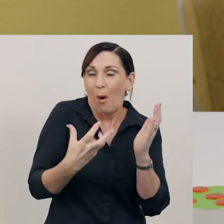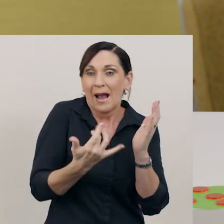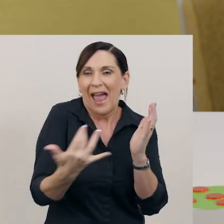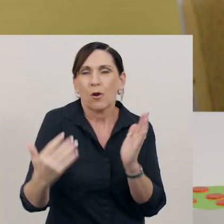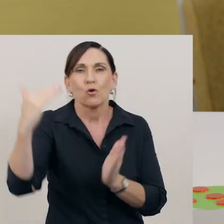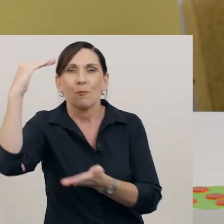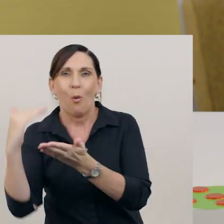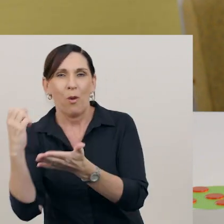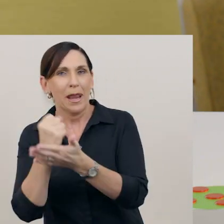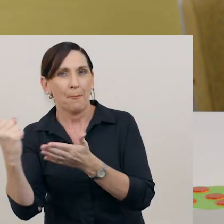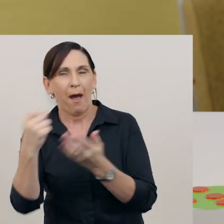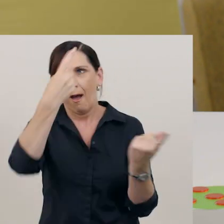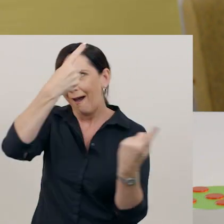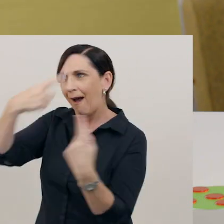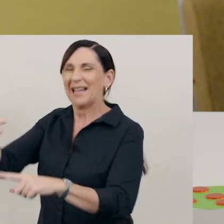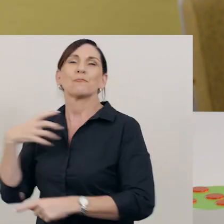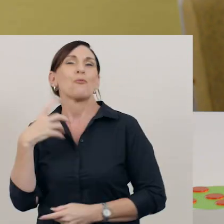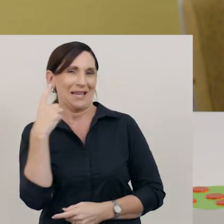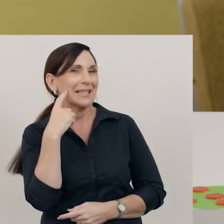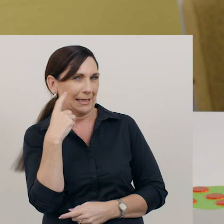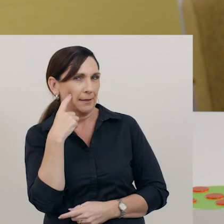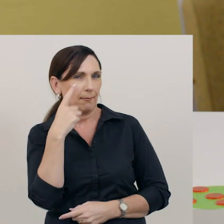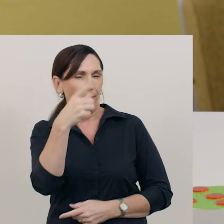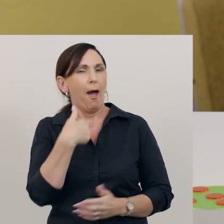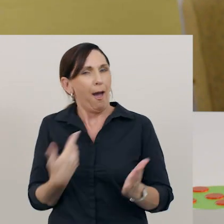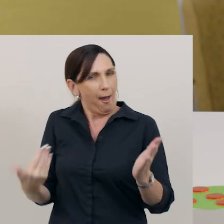I'm going to use a number line this time to help.